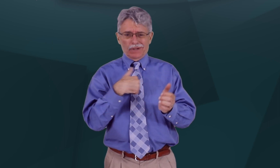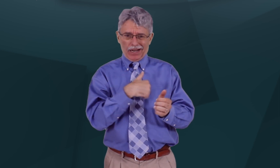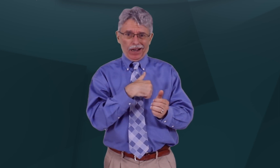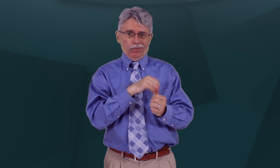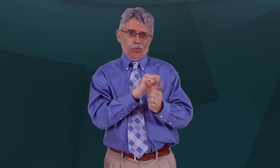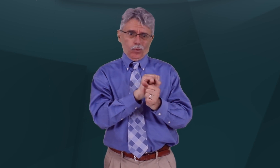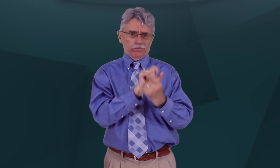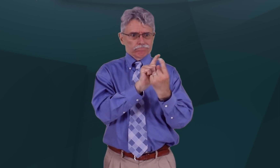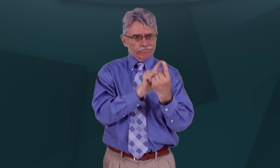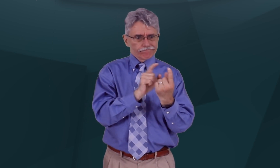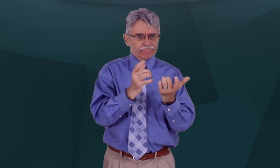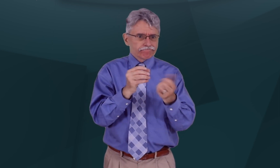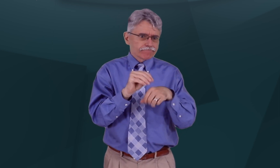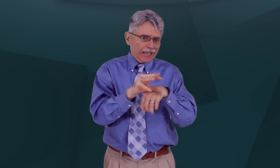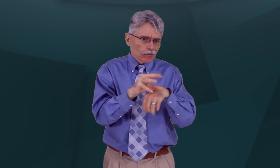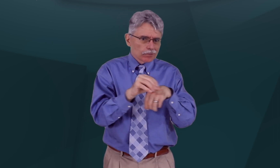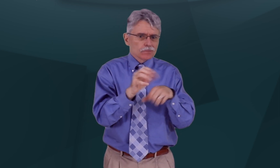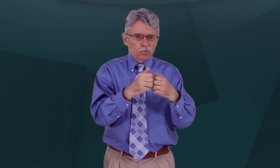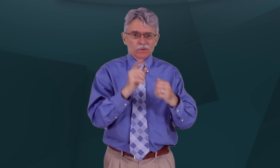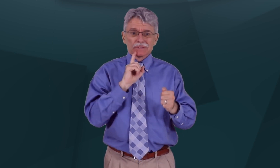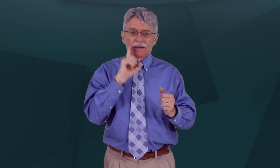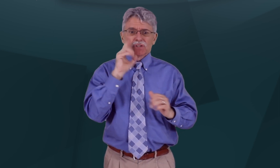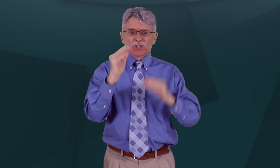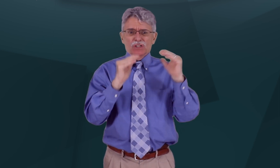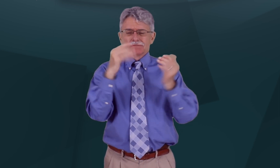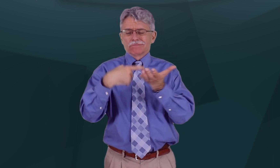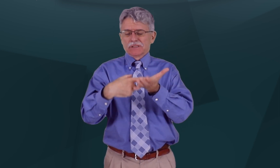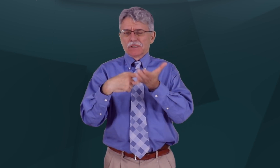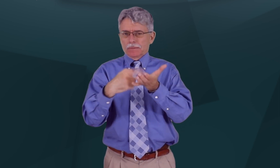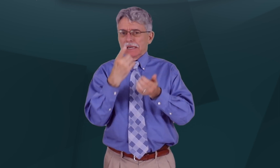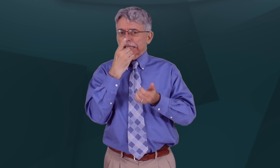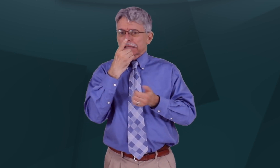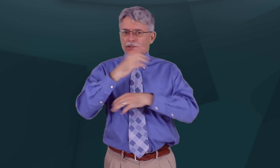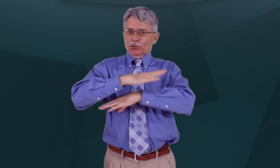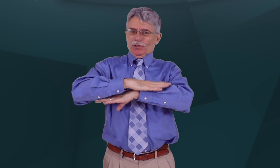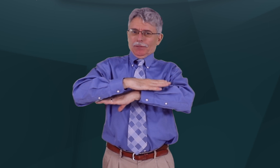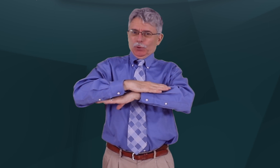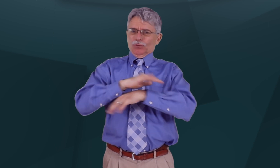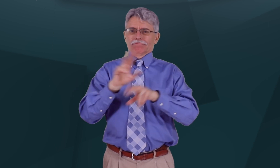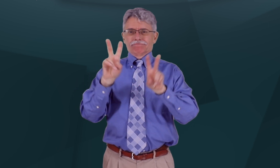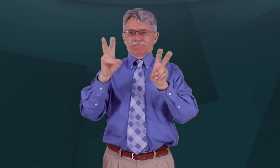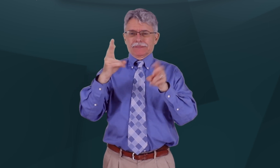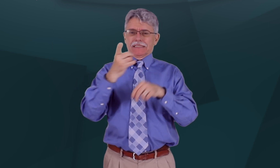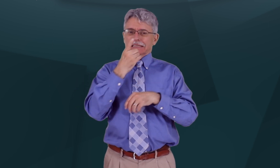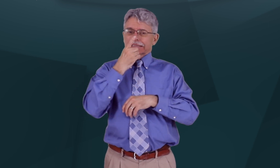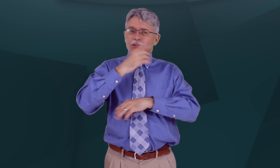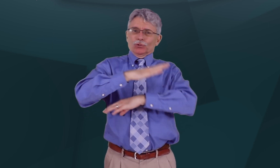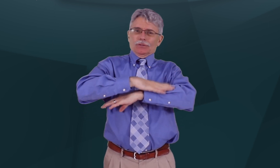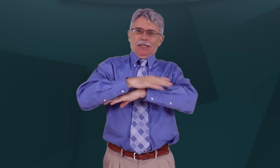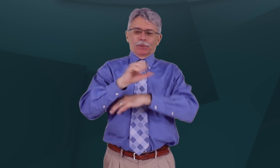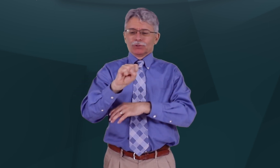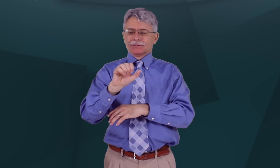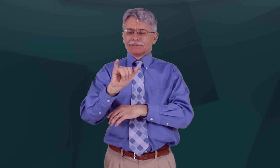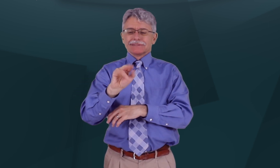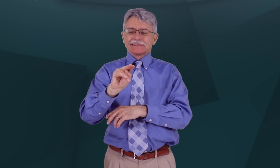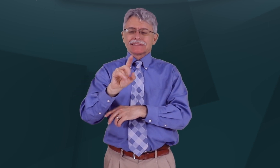Often -- you know, when I work one-to-one as -- counseling with deaf adults, they talk about dinner table syndrome.